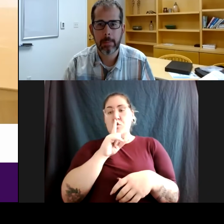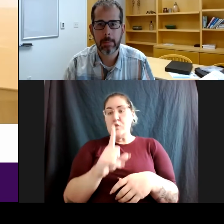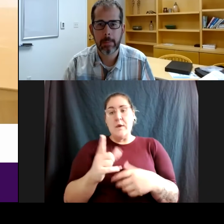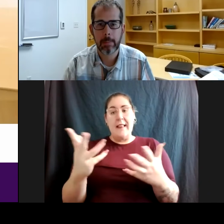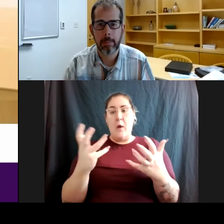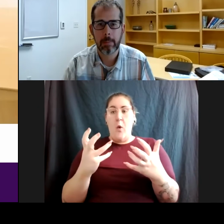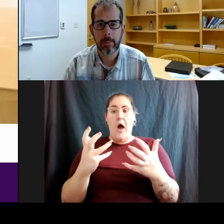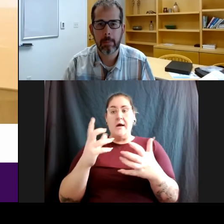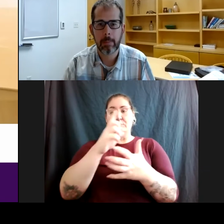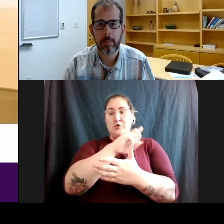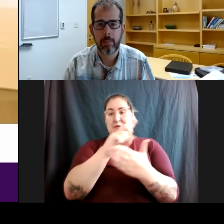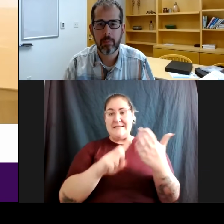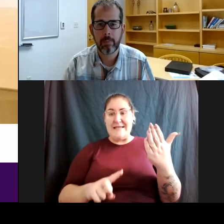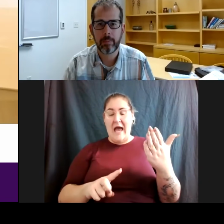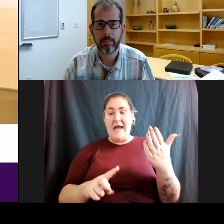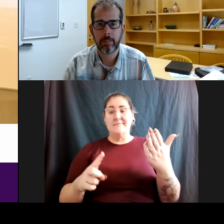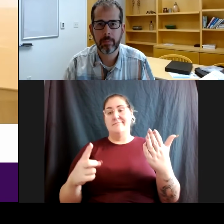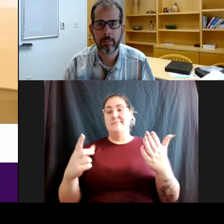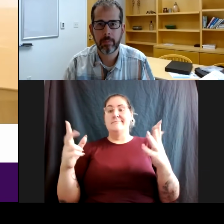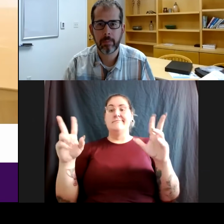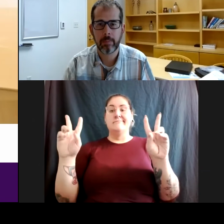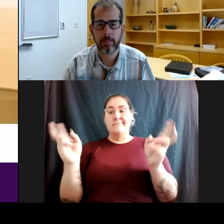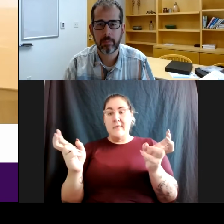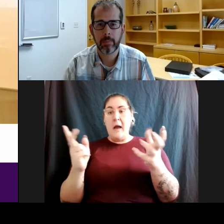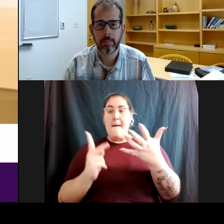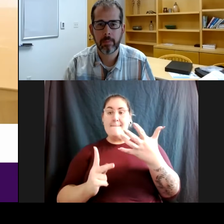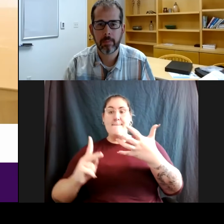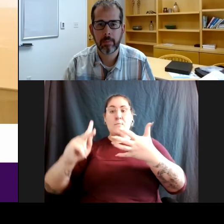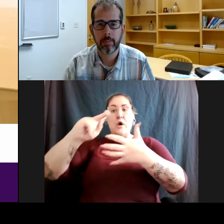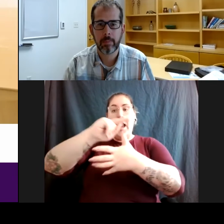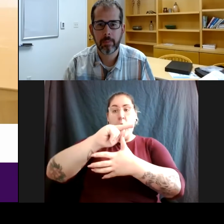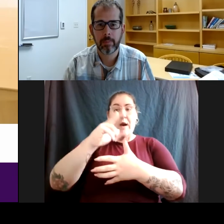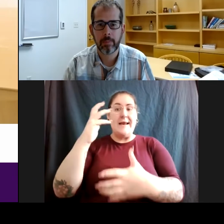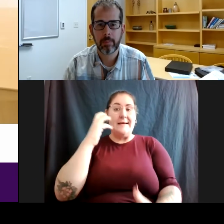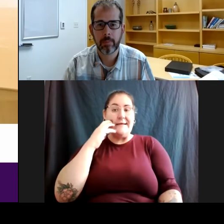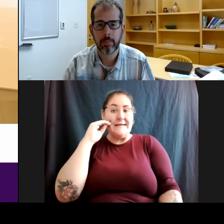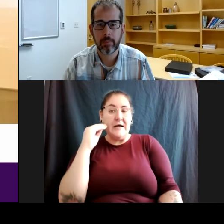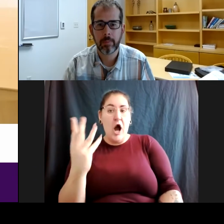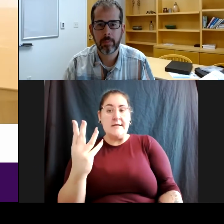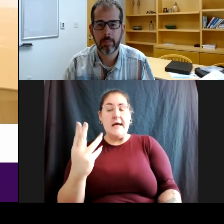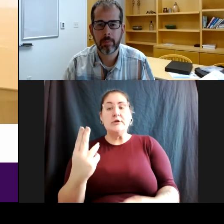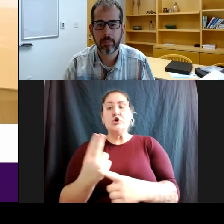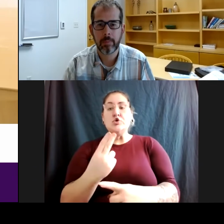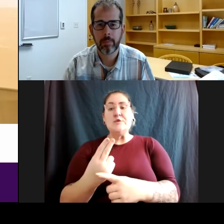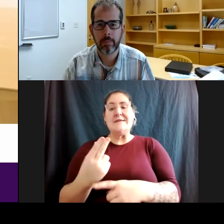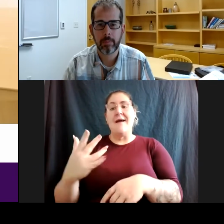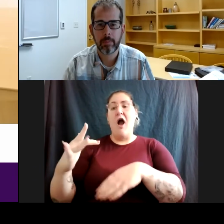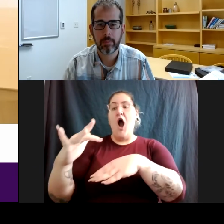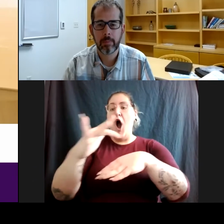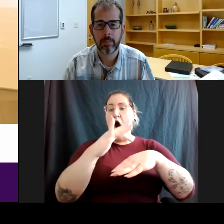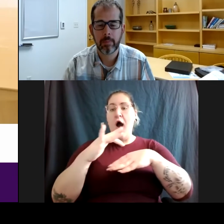or prime content on hover for mobile devices. I would definitely avoid that completely.